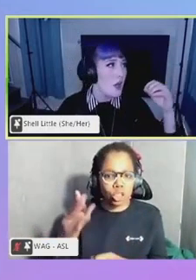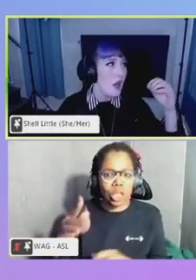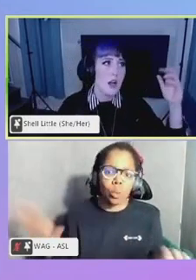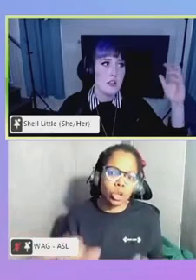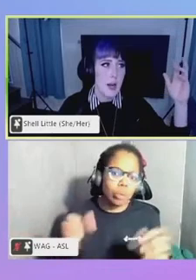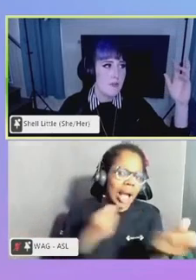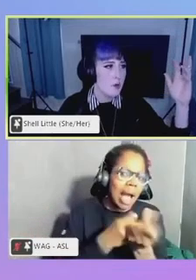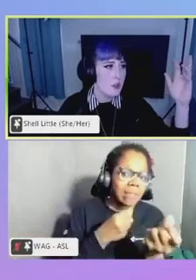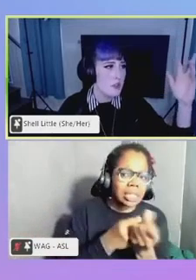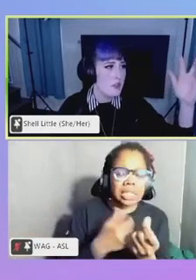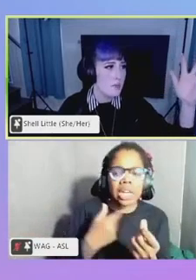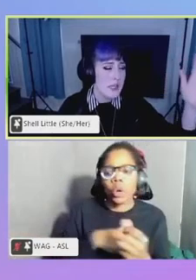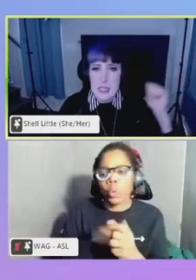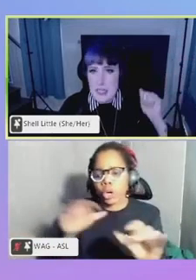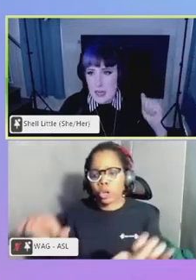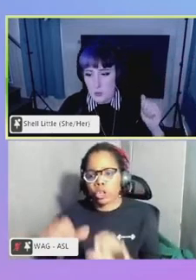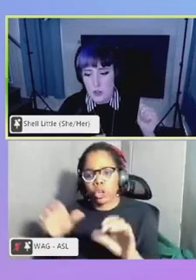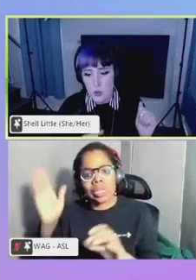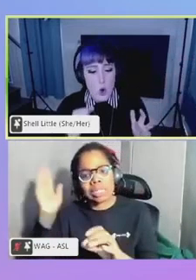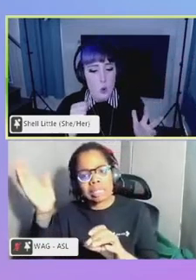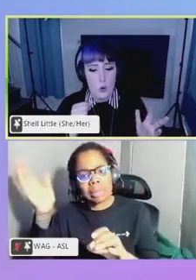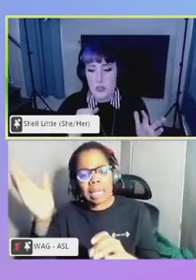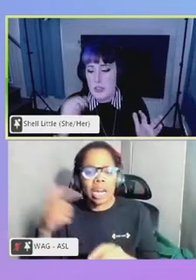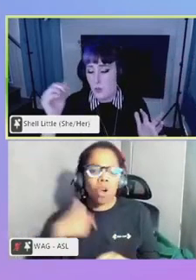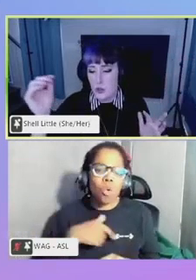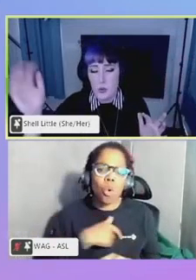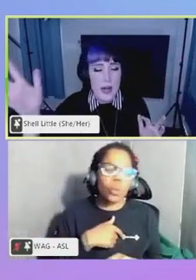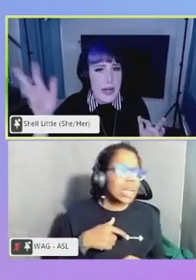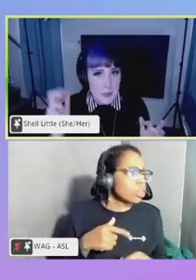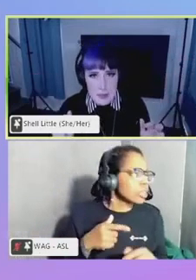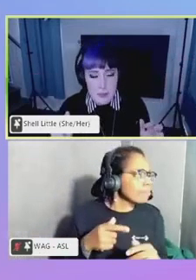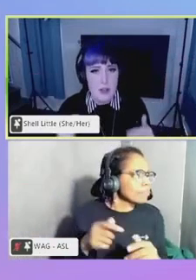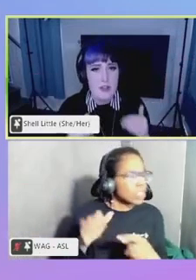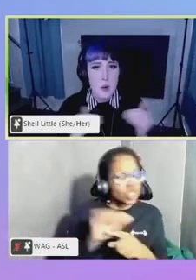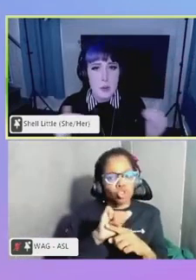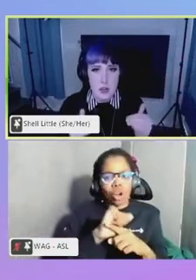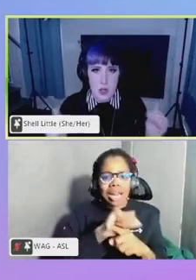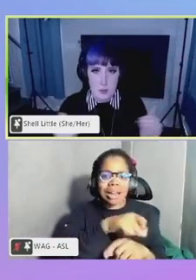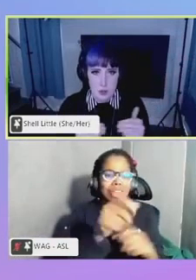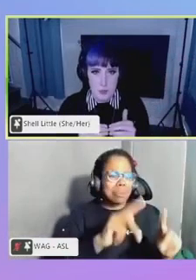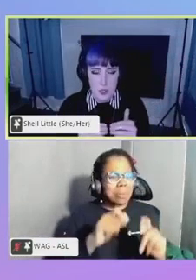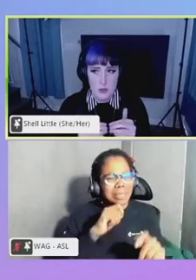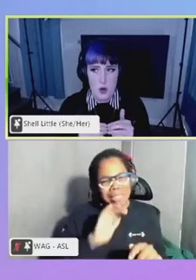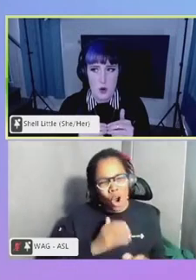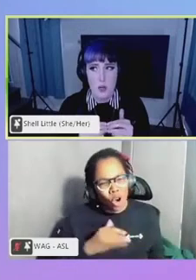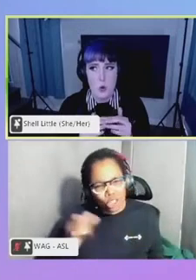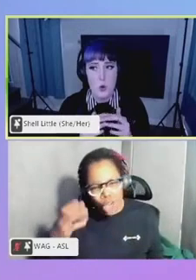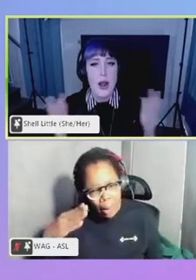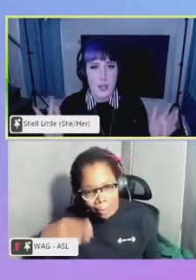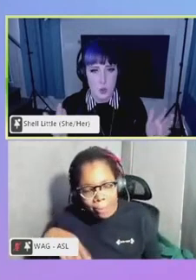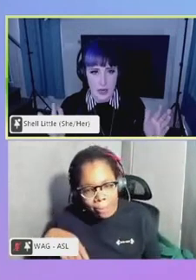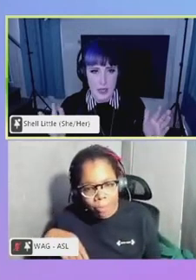figuring out, is your job the main source of stress for your life? What can you do about it? And when it comes to. Quite quitting,